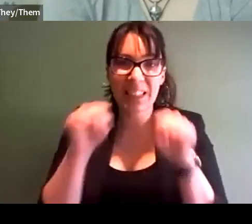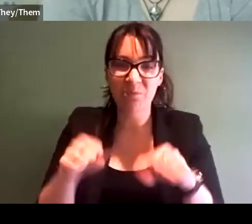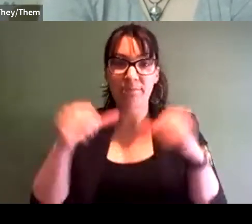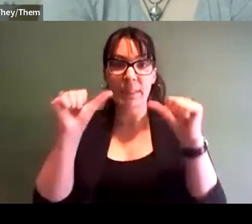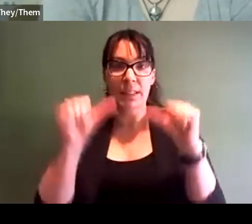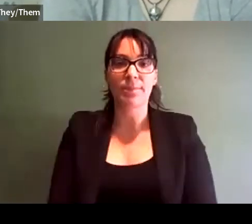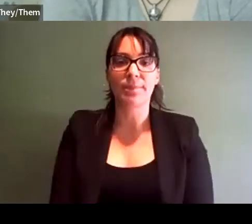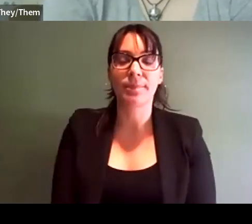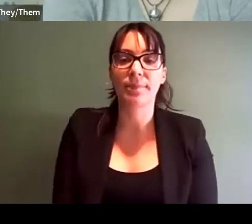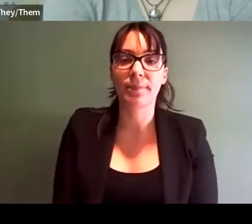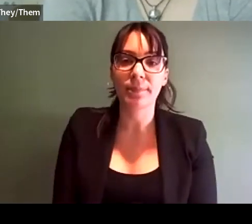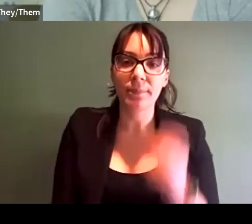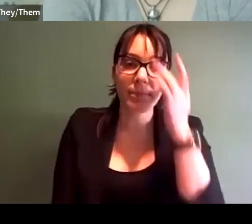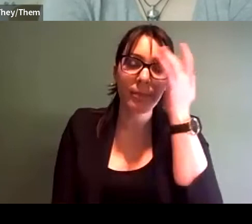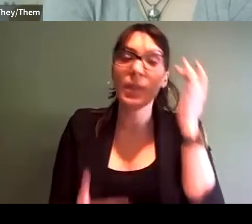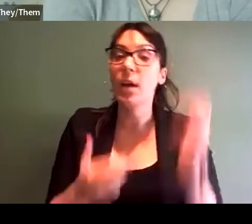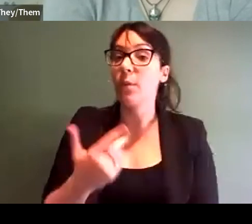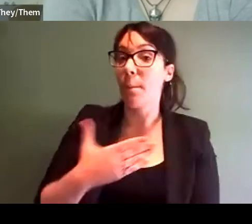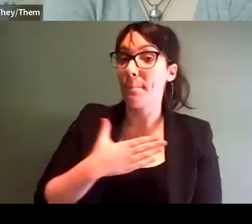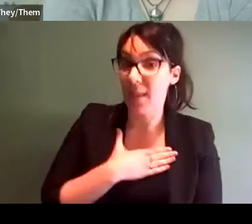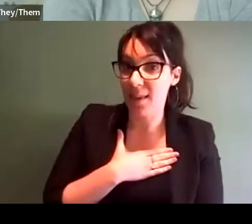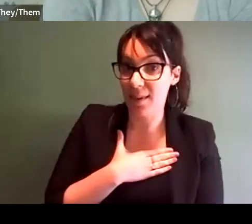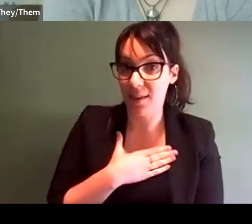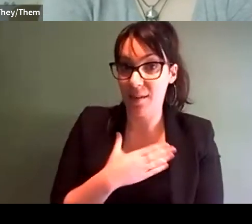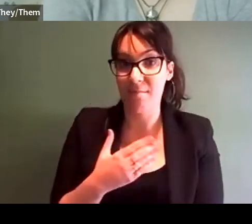So, for me.